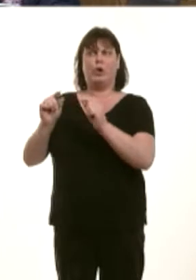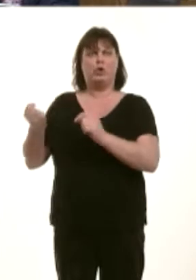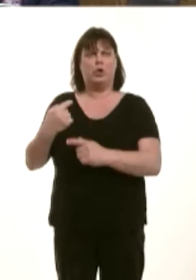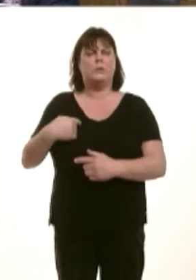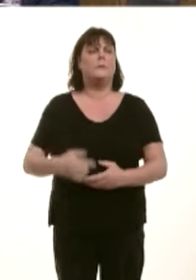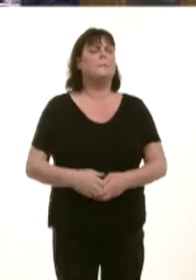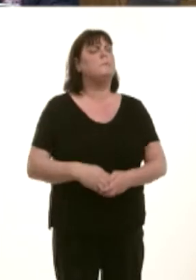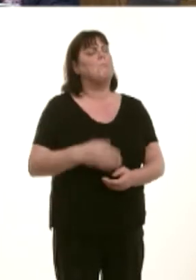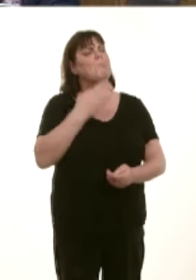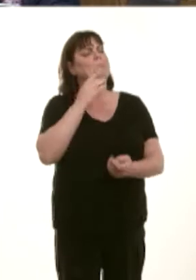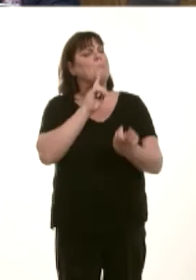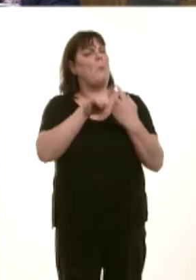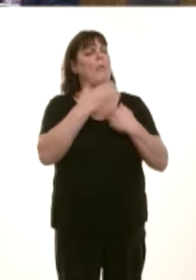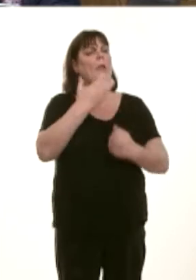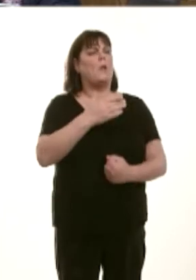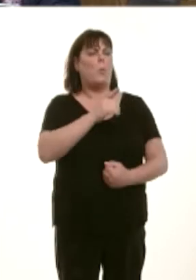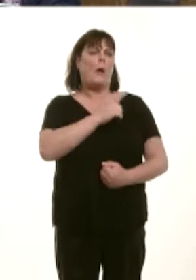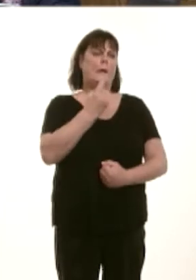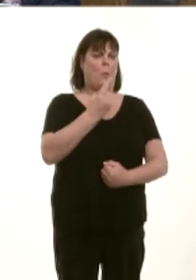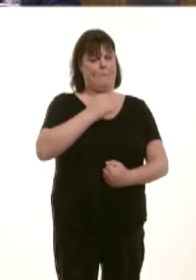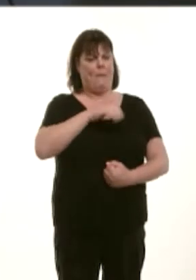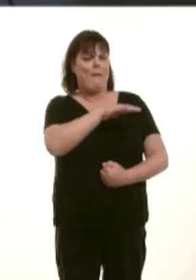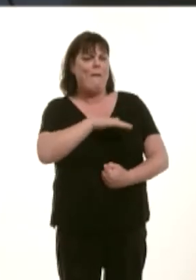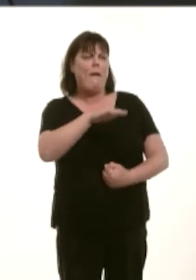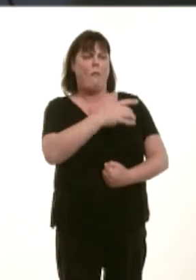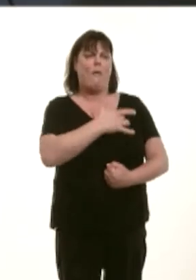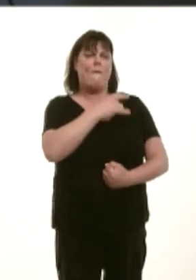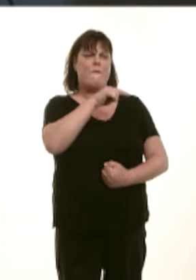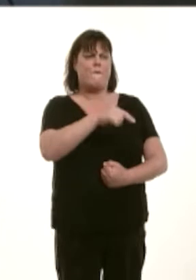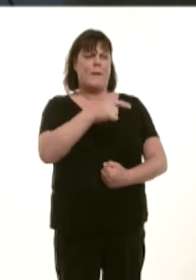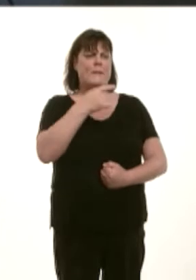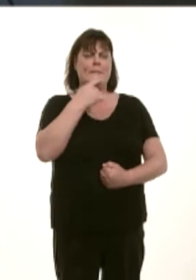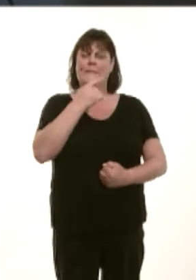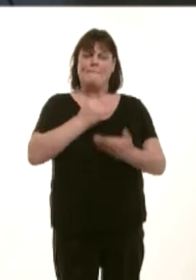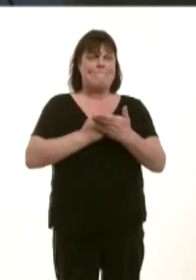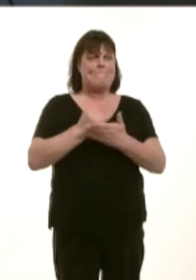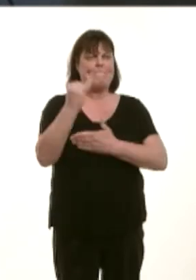It was a constituent of mine who raised the petition to reject the union jack on driving